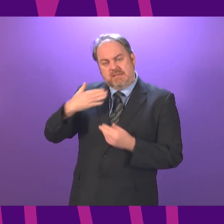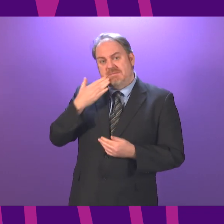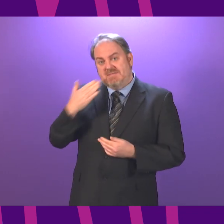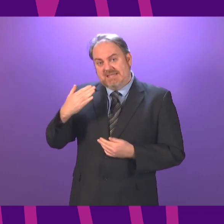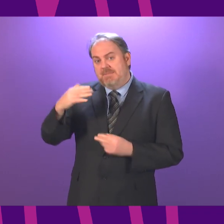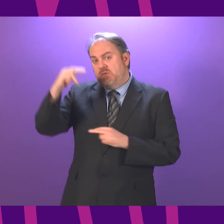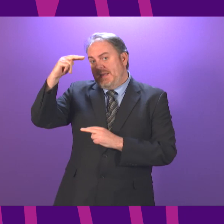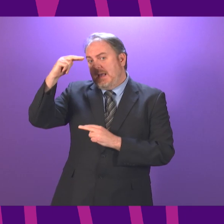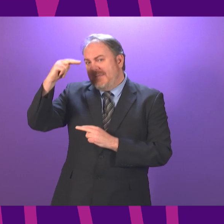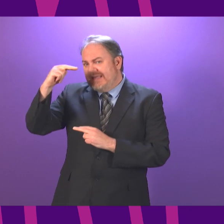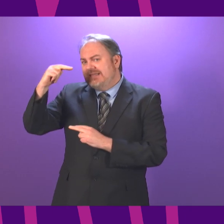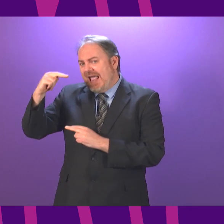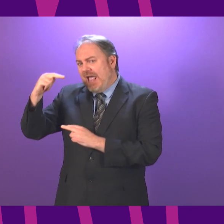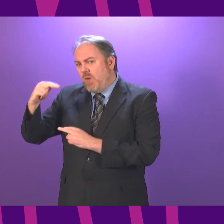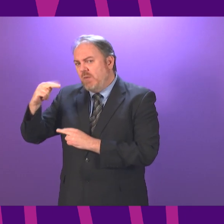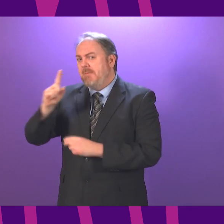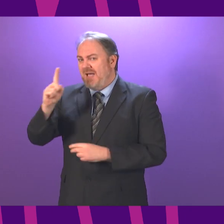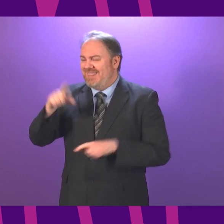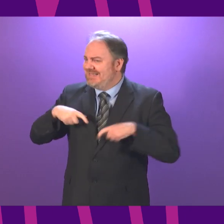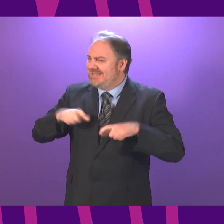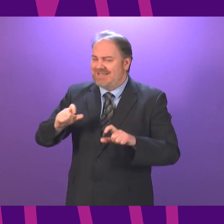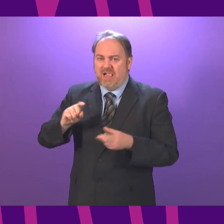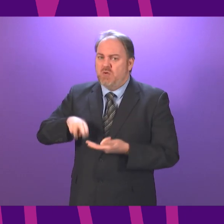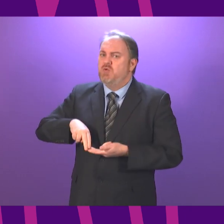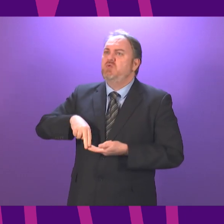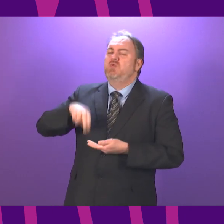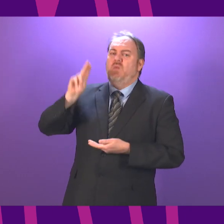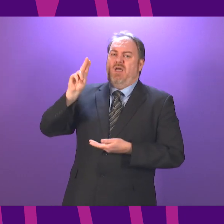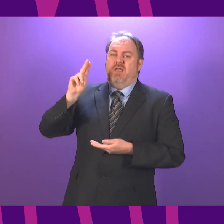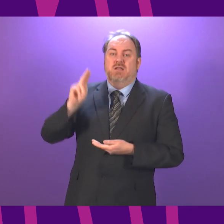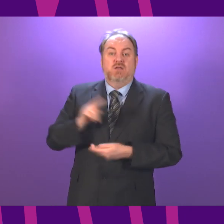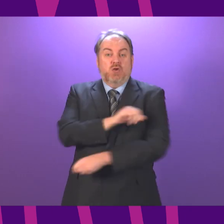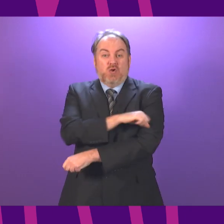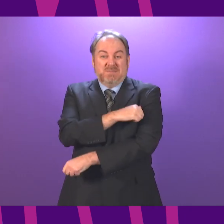as we see again today, they remain too high. Hospital admissions are 30 per cent higher now